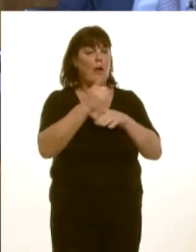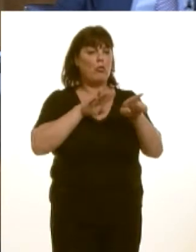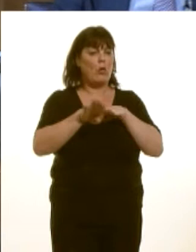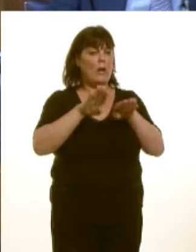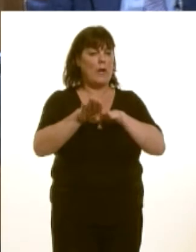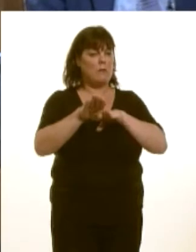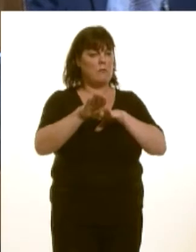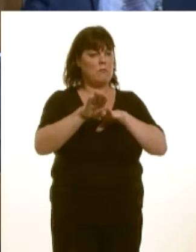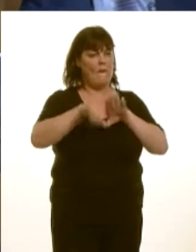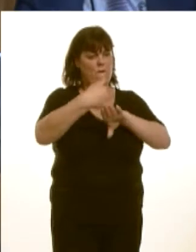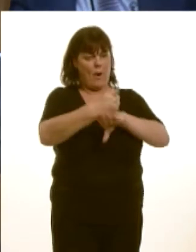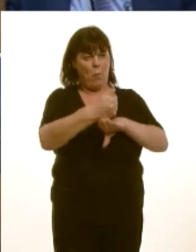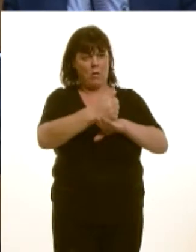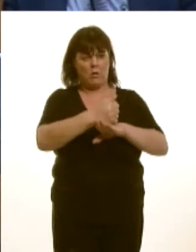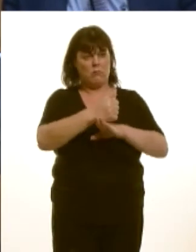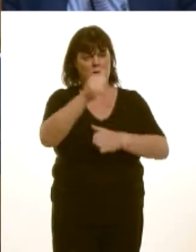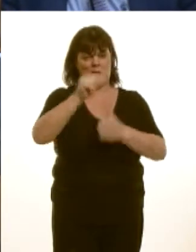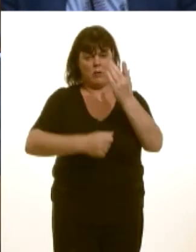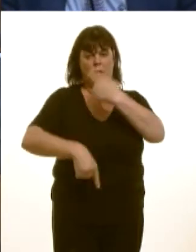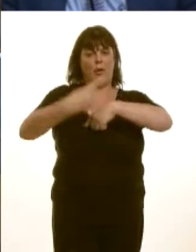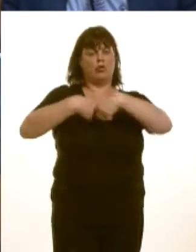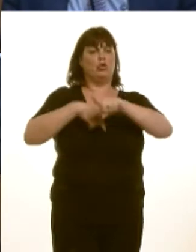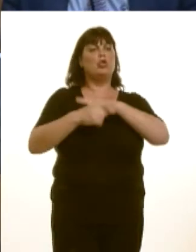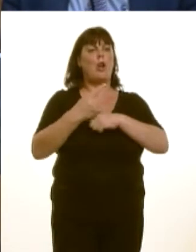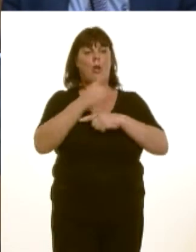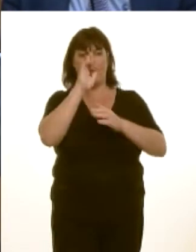last year, introduced the youth guarantee for Wales.